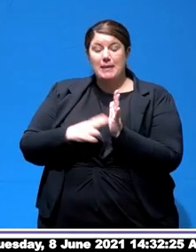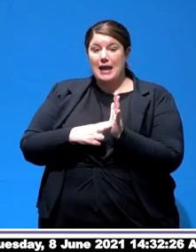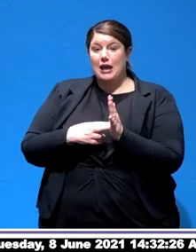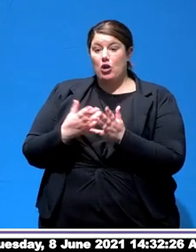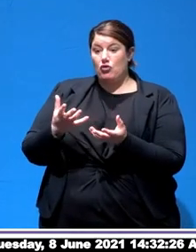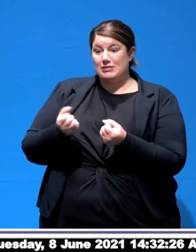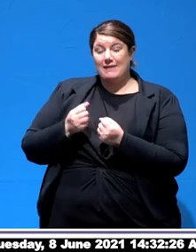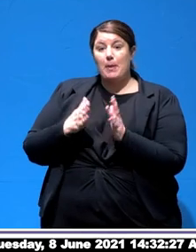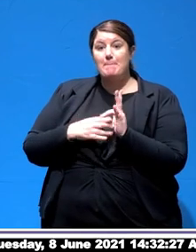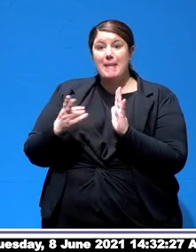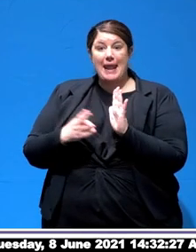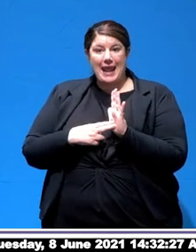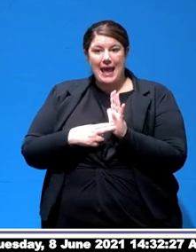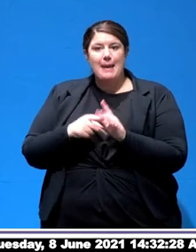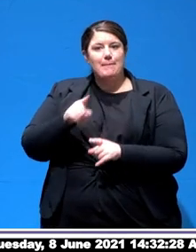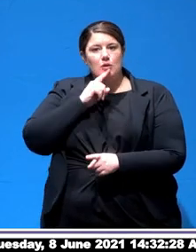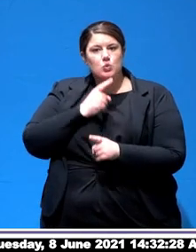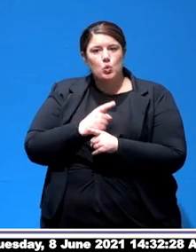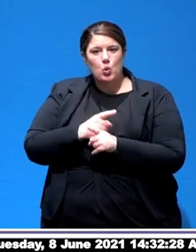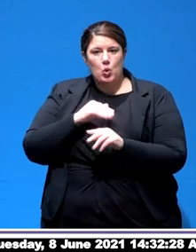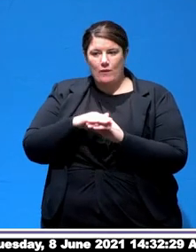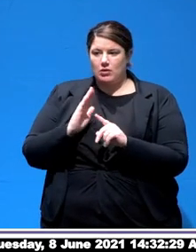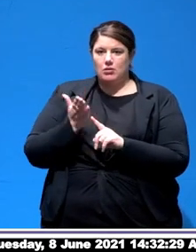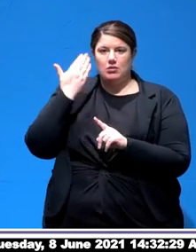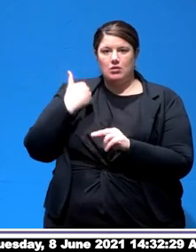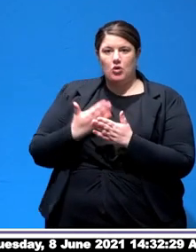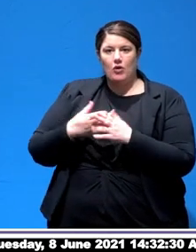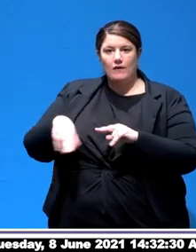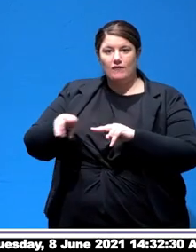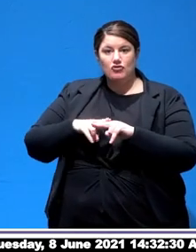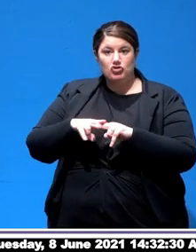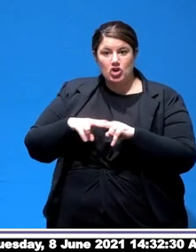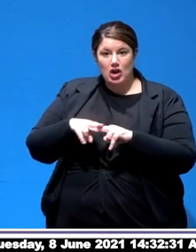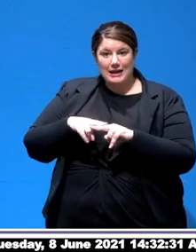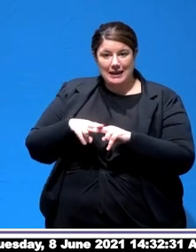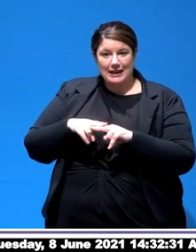but in fact referring to what happened by way of admission to the hospital on